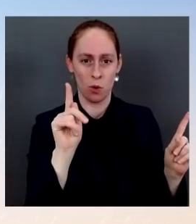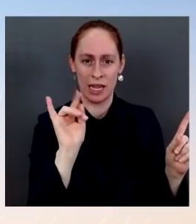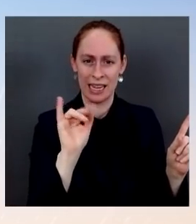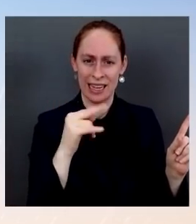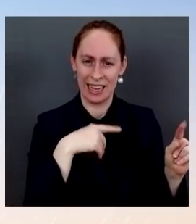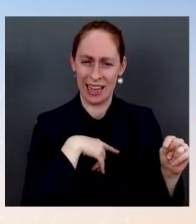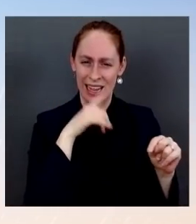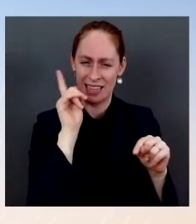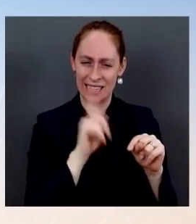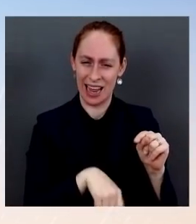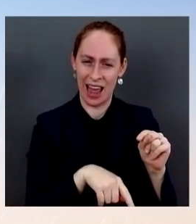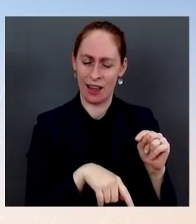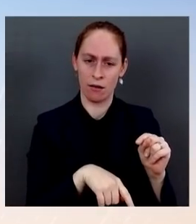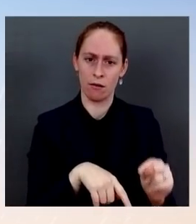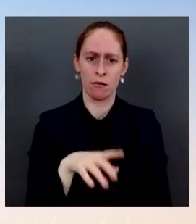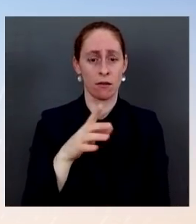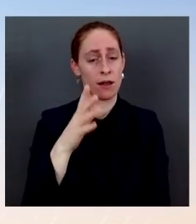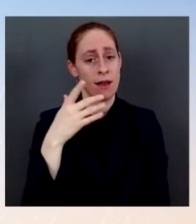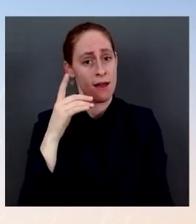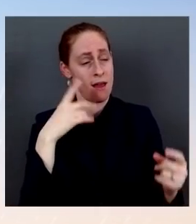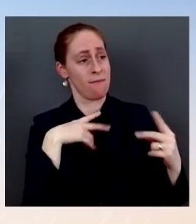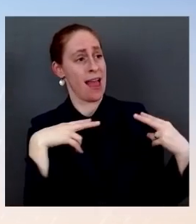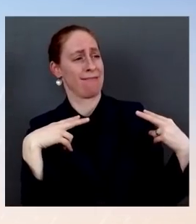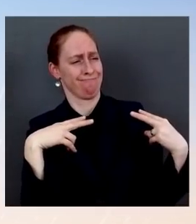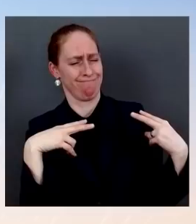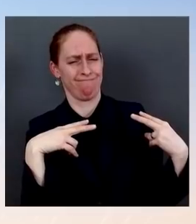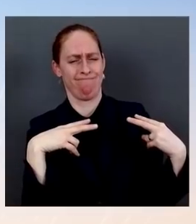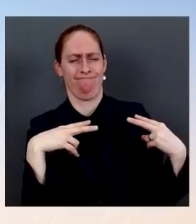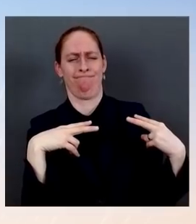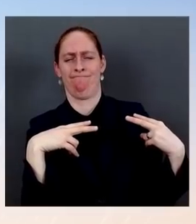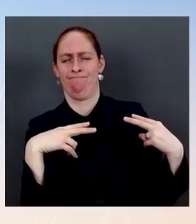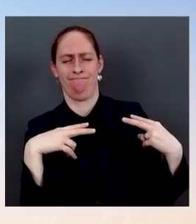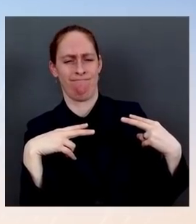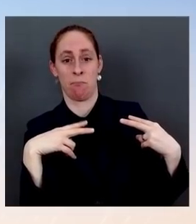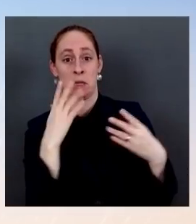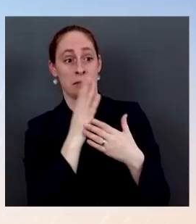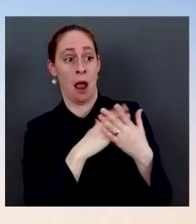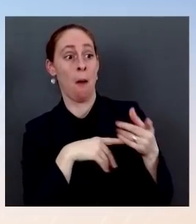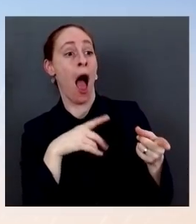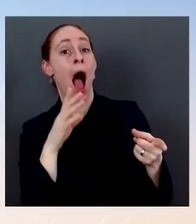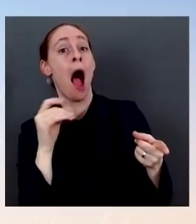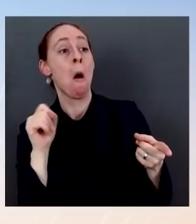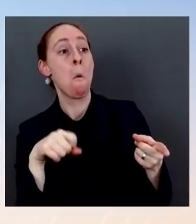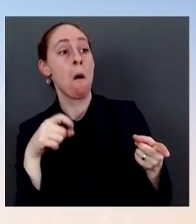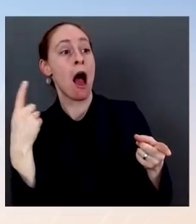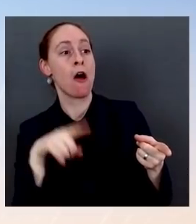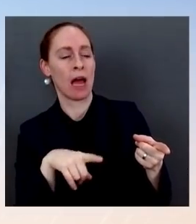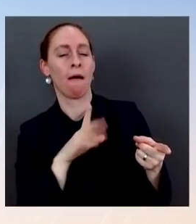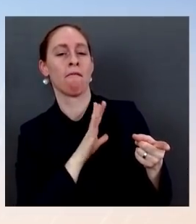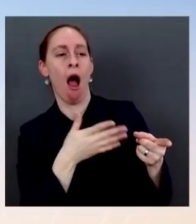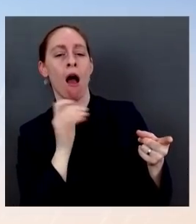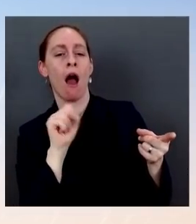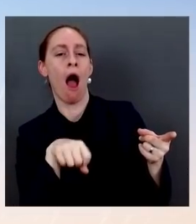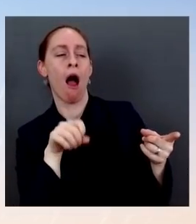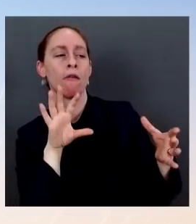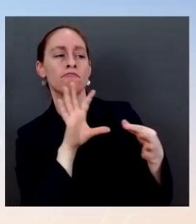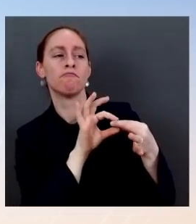We also agree diplomatic conversations are the right path forward. The Press: Is this January time schedule more likely than not, since he's entered it publicly?